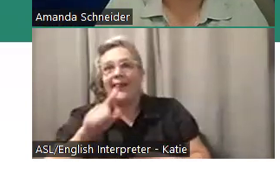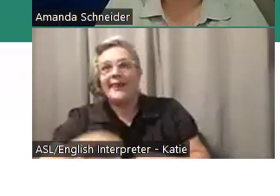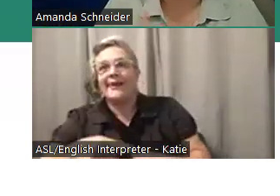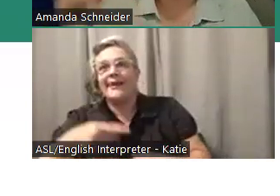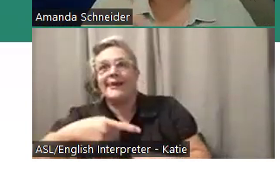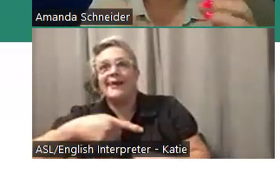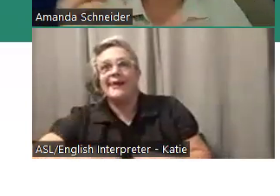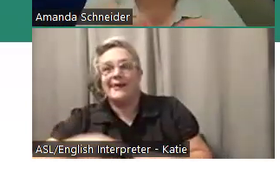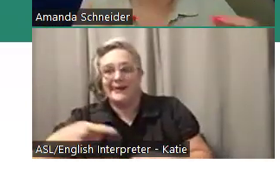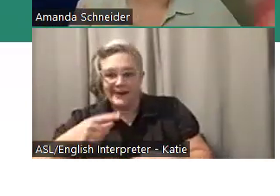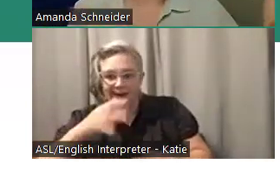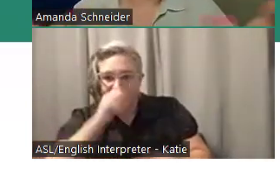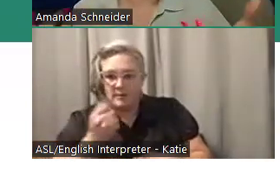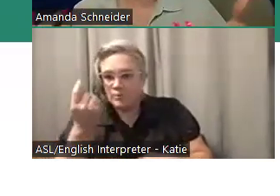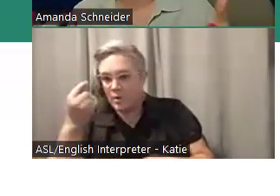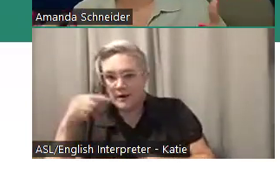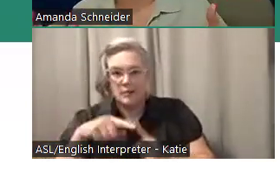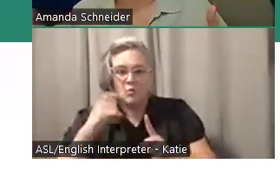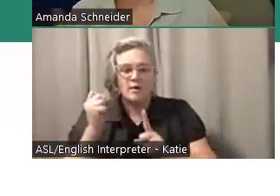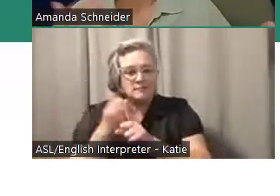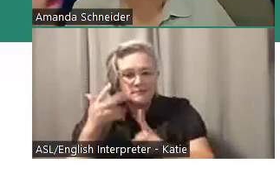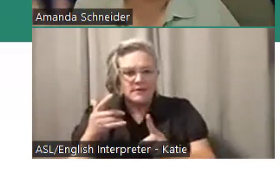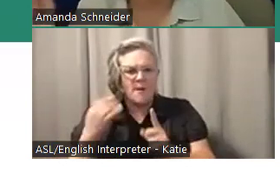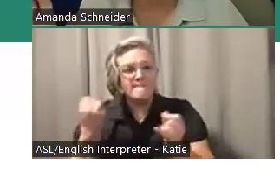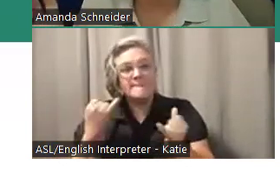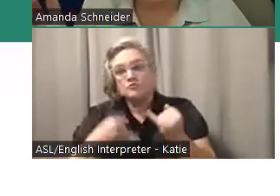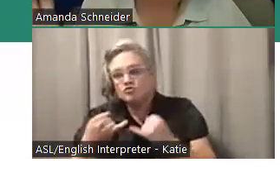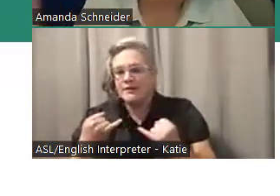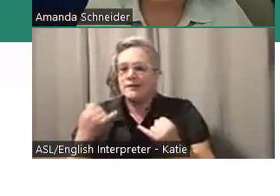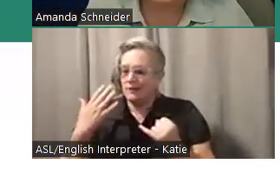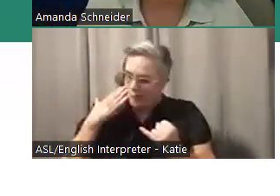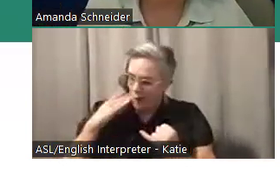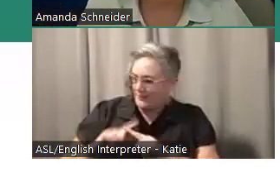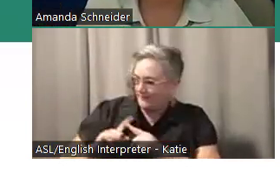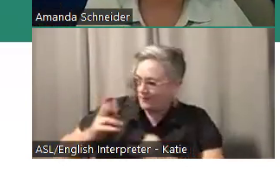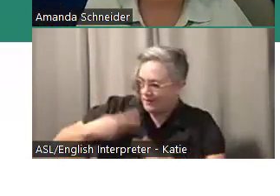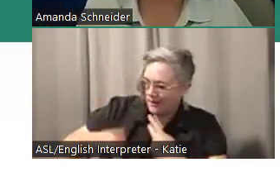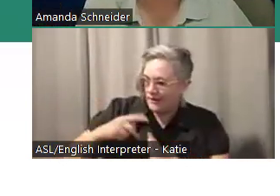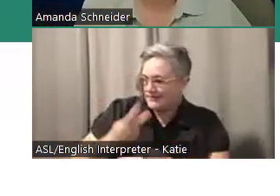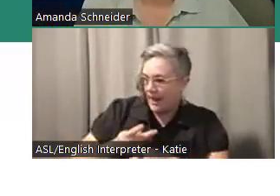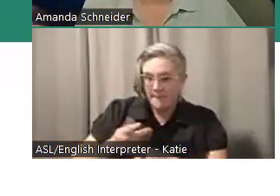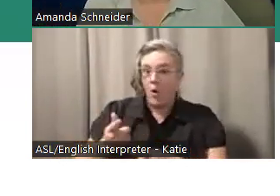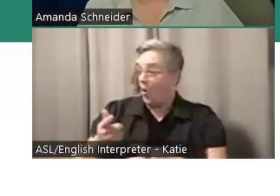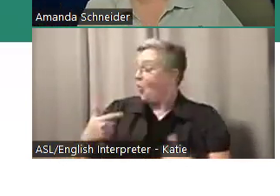Maybe they're gonna wanna talk more about the string, or say, hey, I know we have strings somewhere.